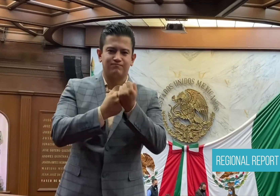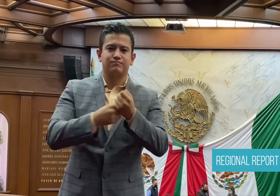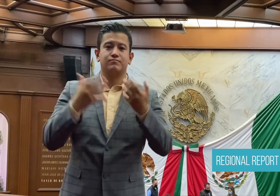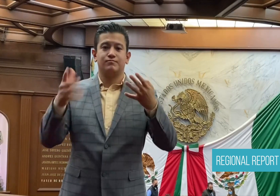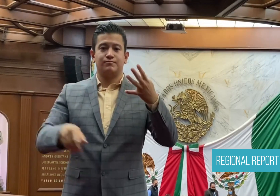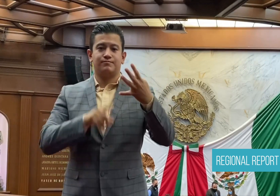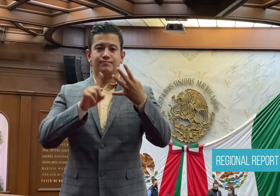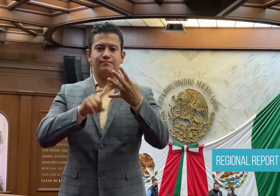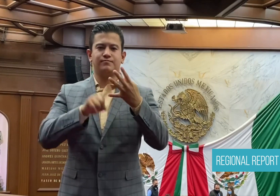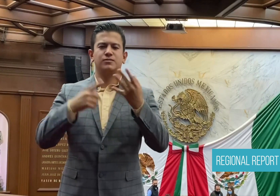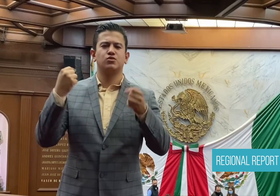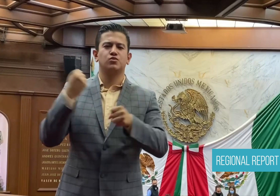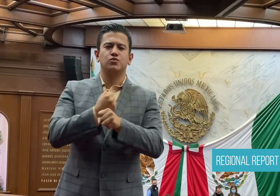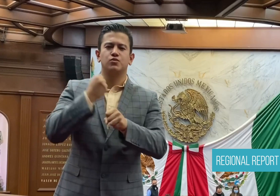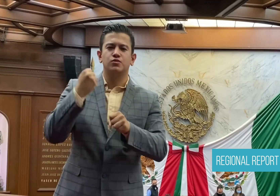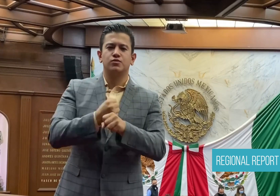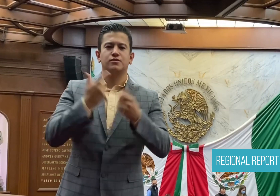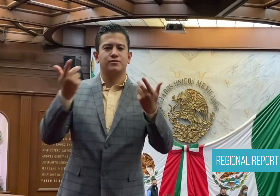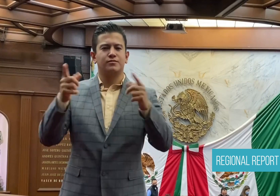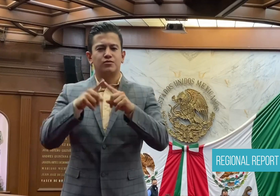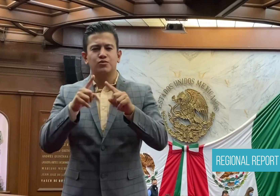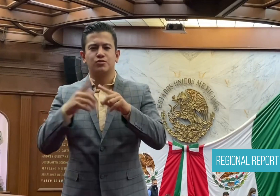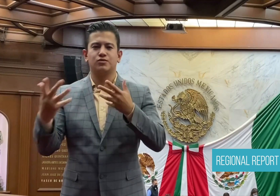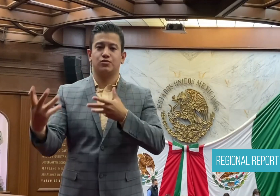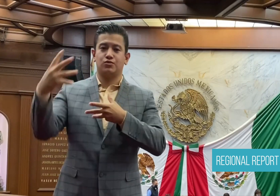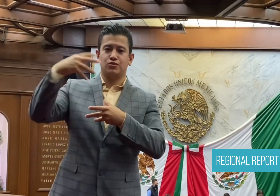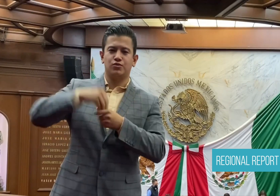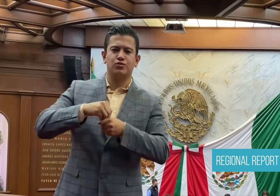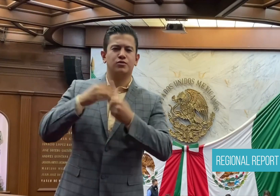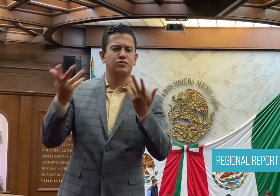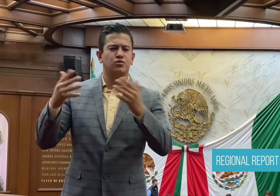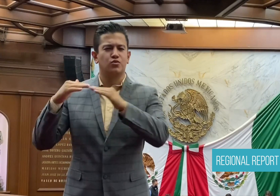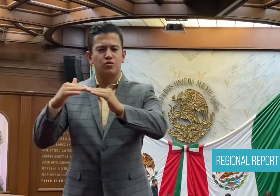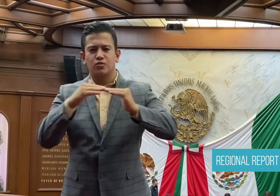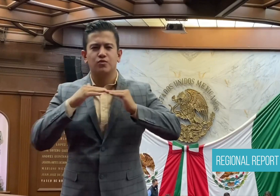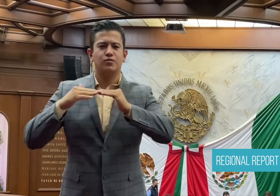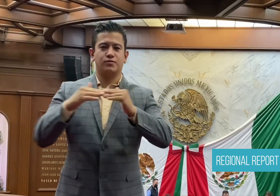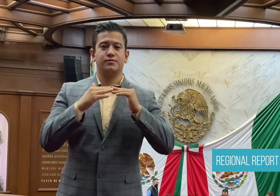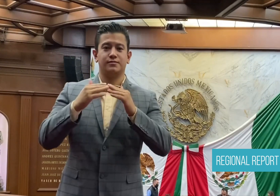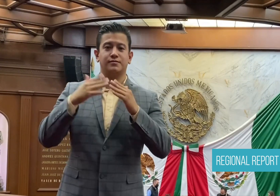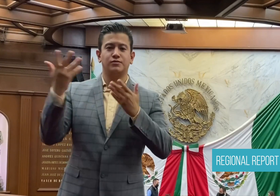This is important because it allows them to achieve goals